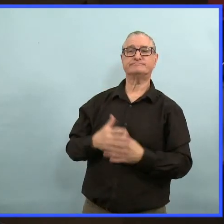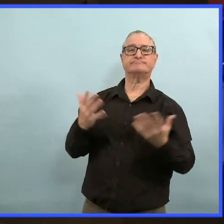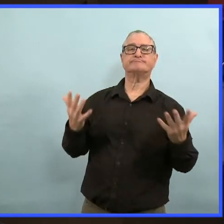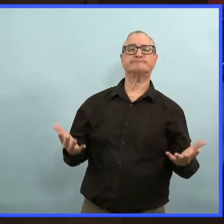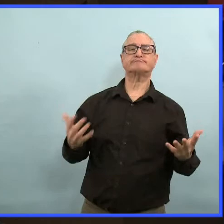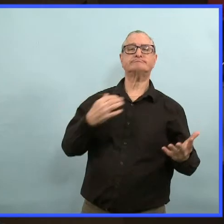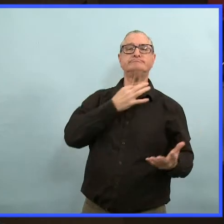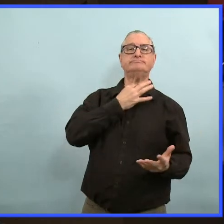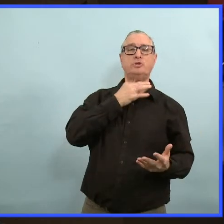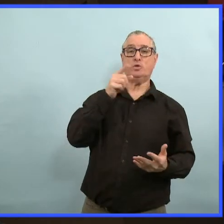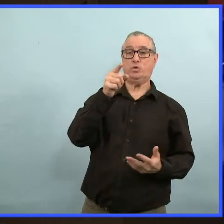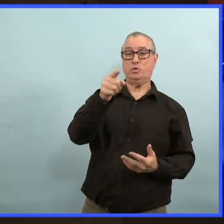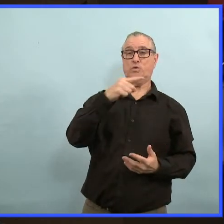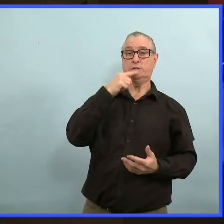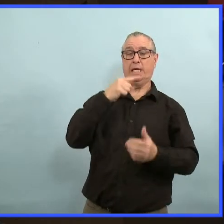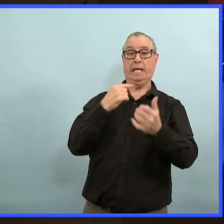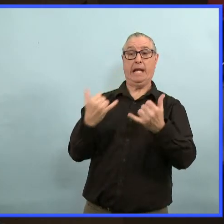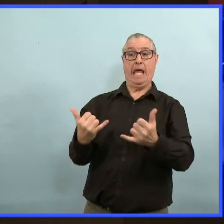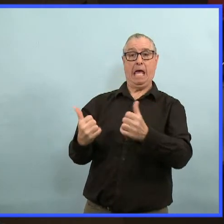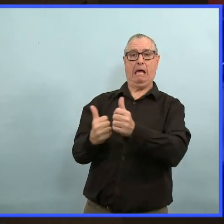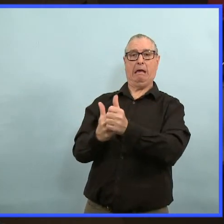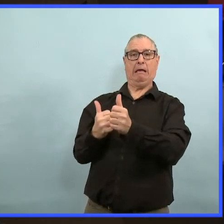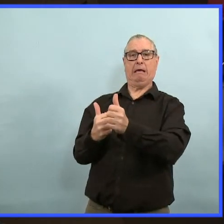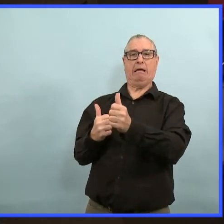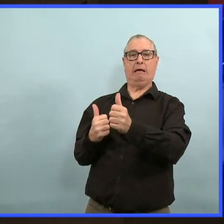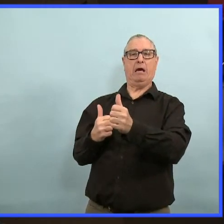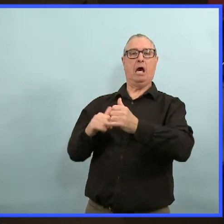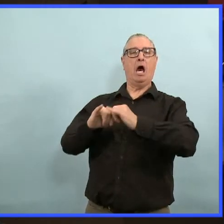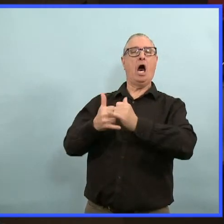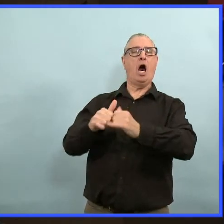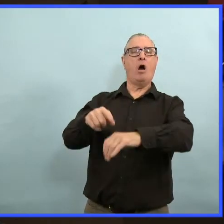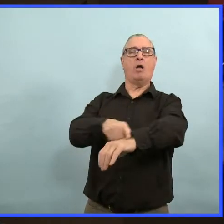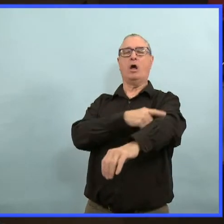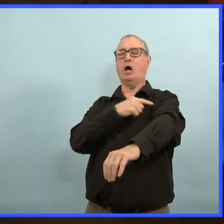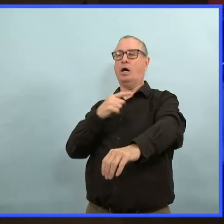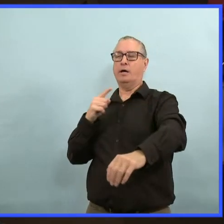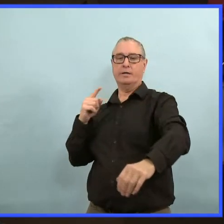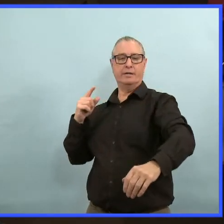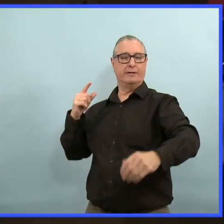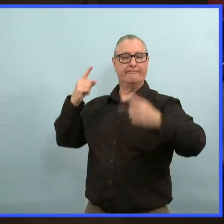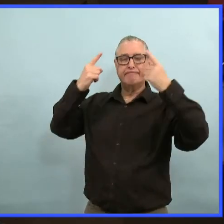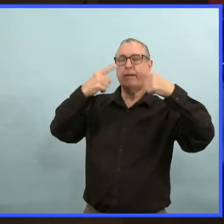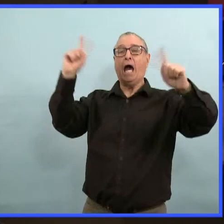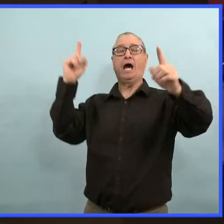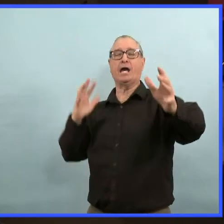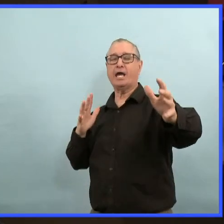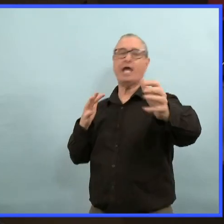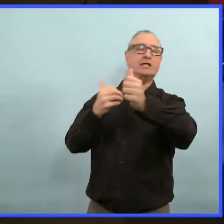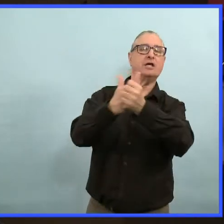uh long do you anticipate um it'll take to kind of get through that to maybe make it more manageable